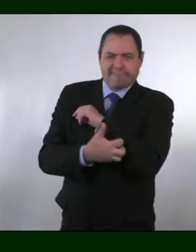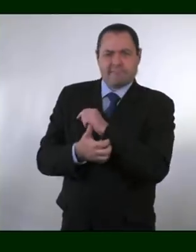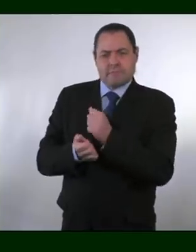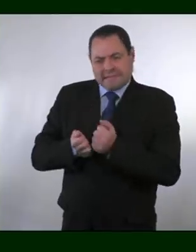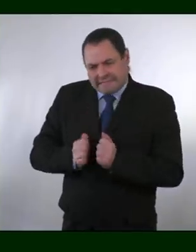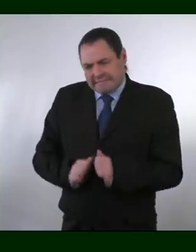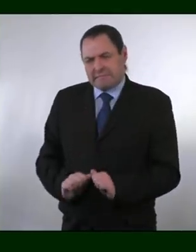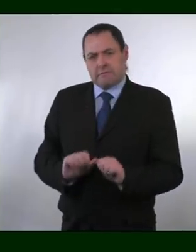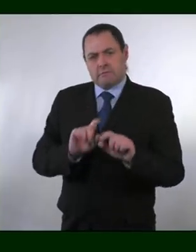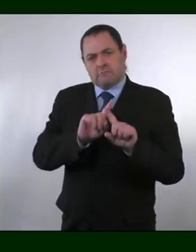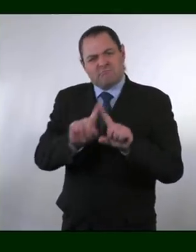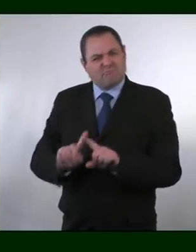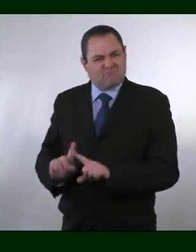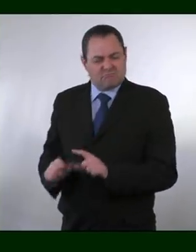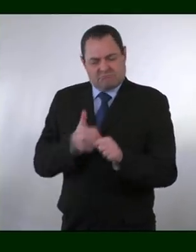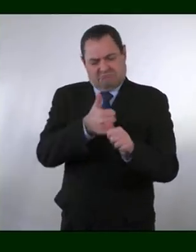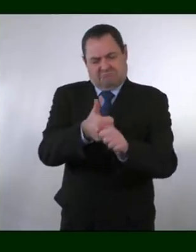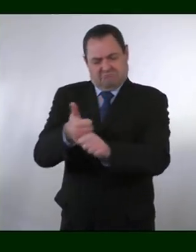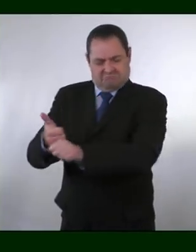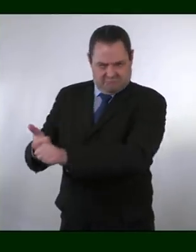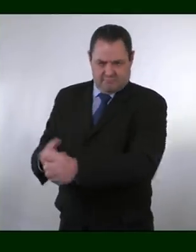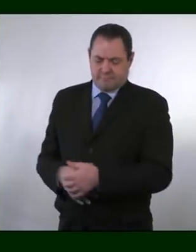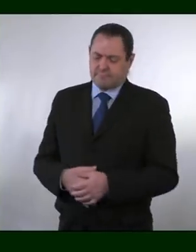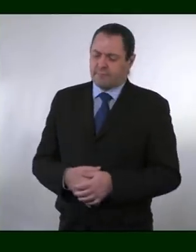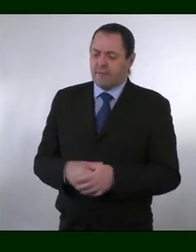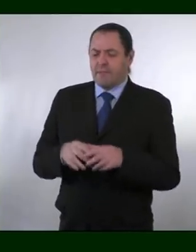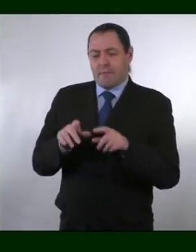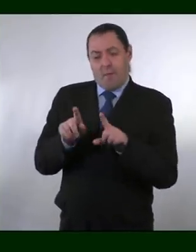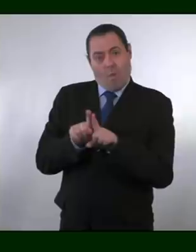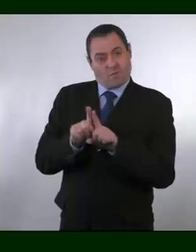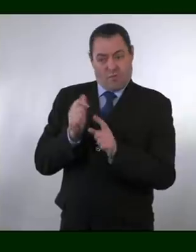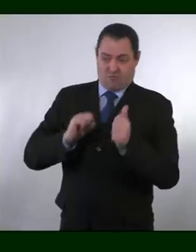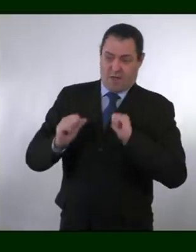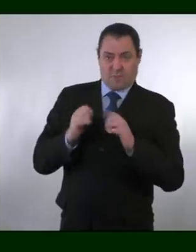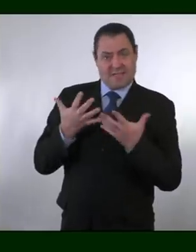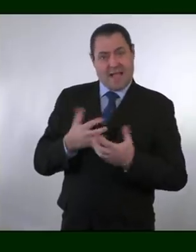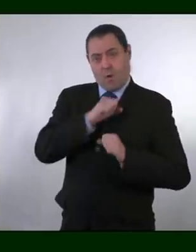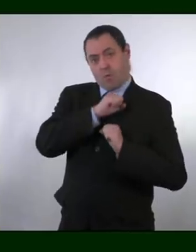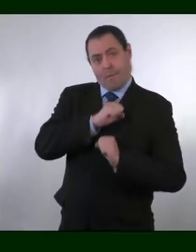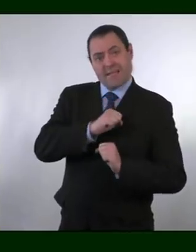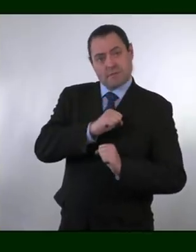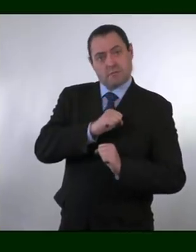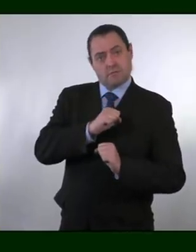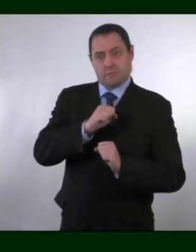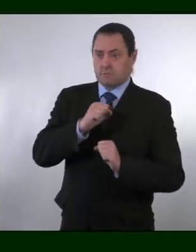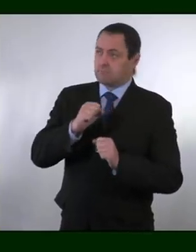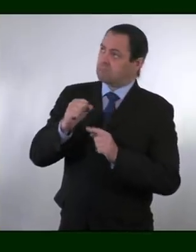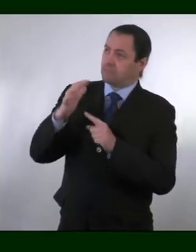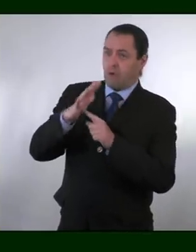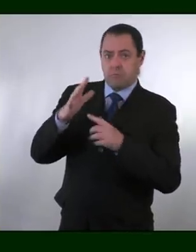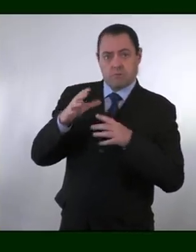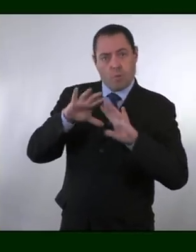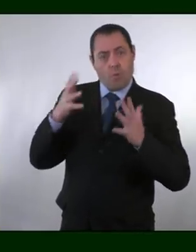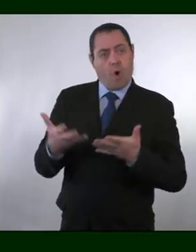be even prouder of the commitment that we are now making, leading the world to tackle the threat of